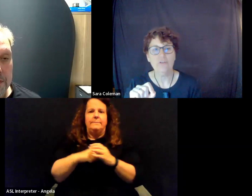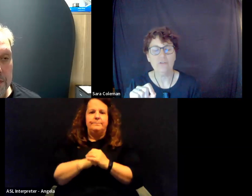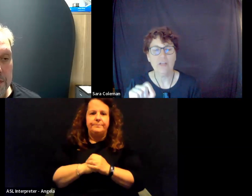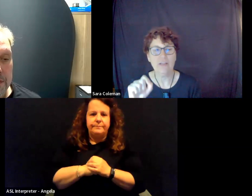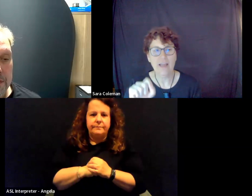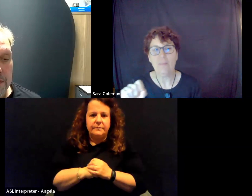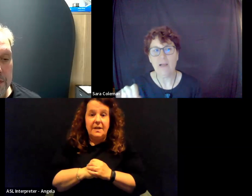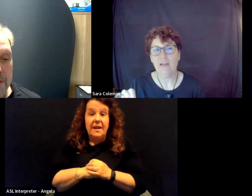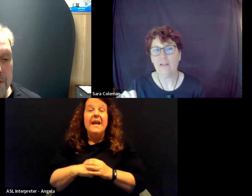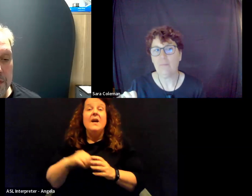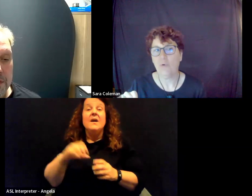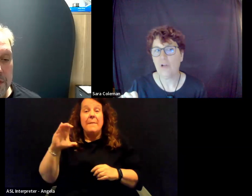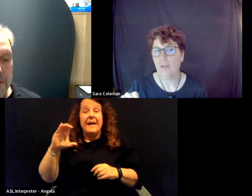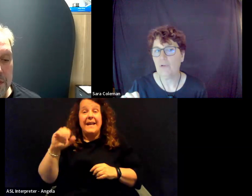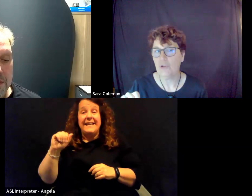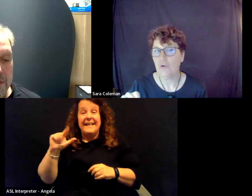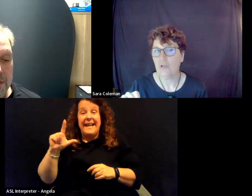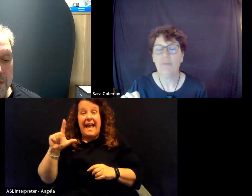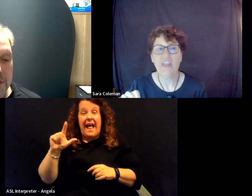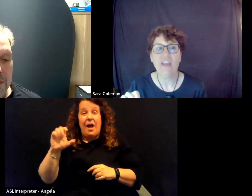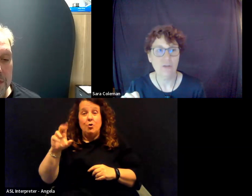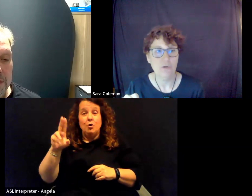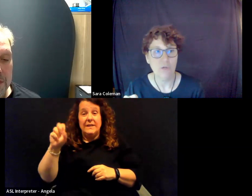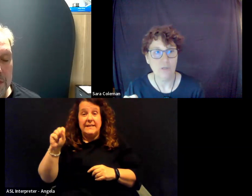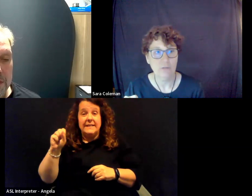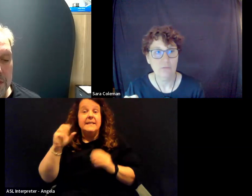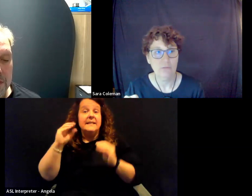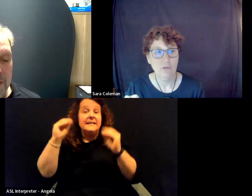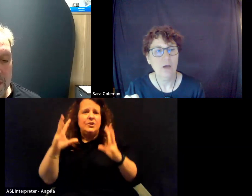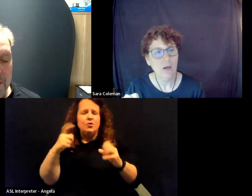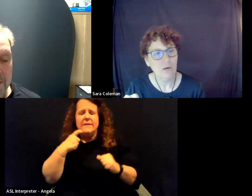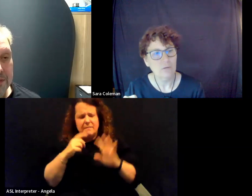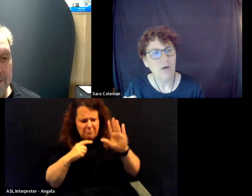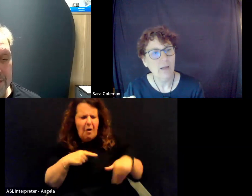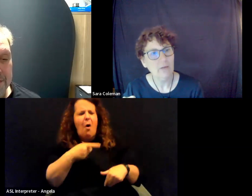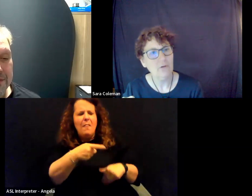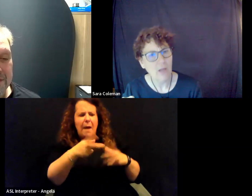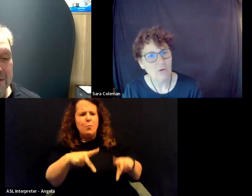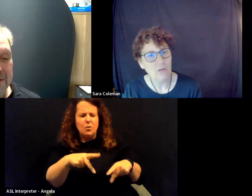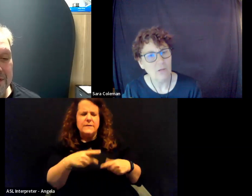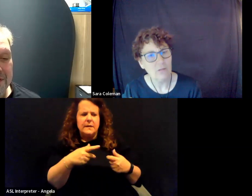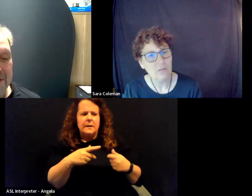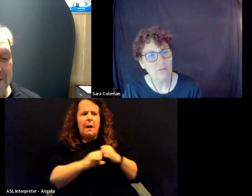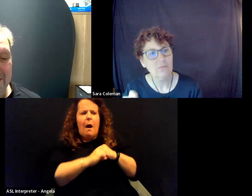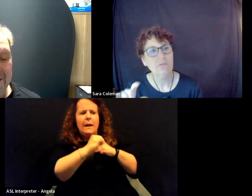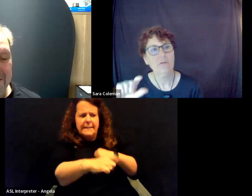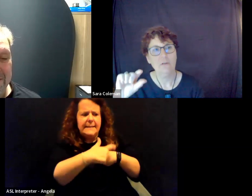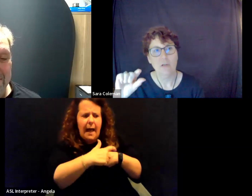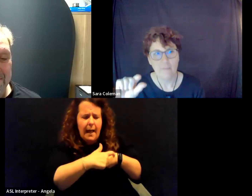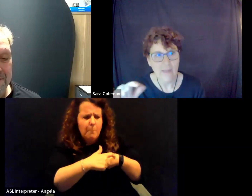teacher said, yeah, it might take them more time to do it, but they can do it. Oh, I can do calculus and